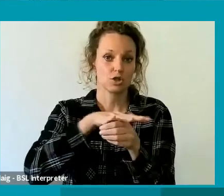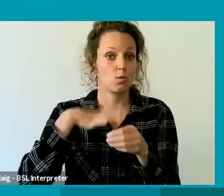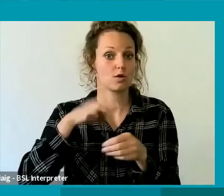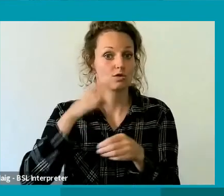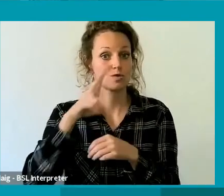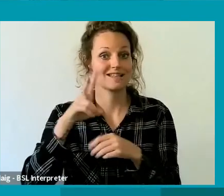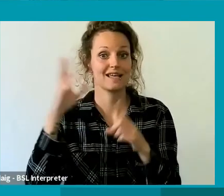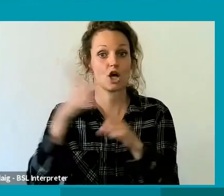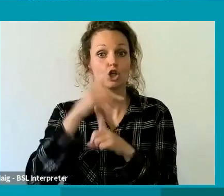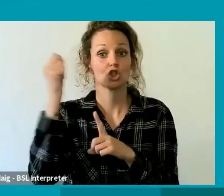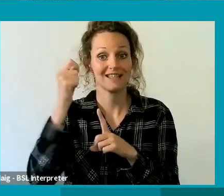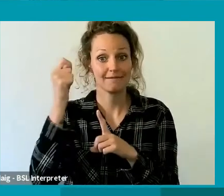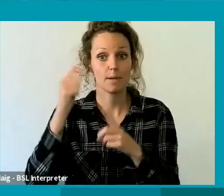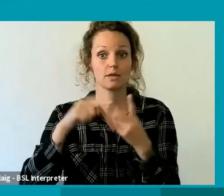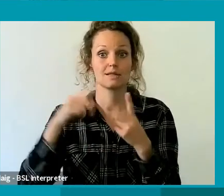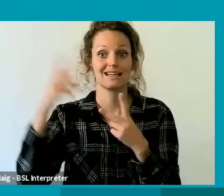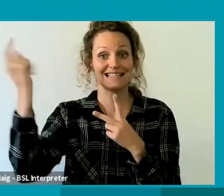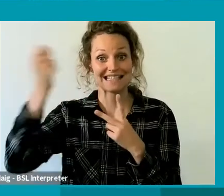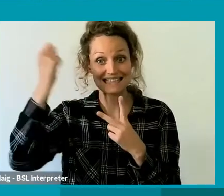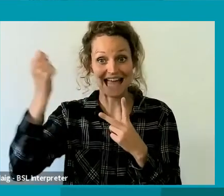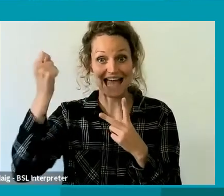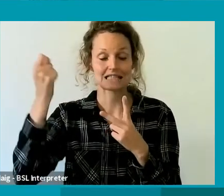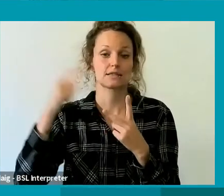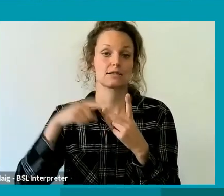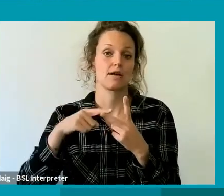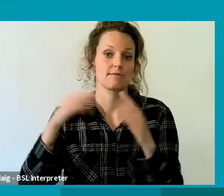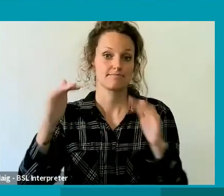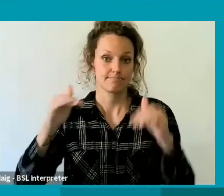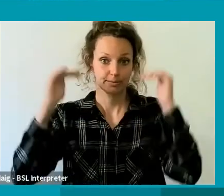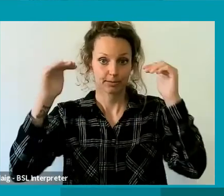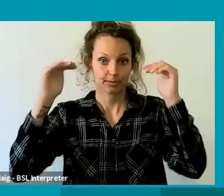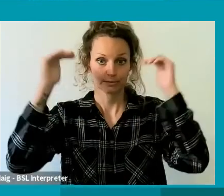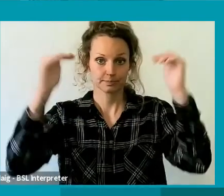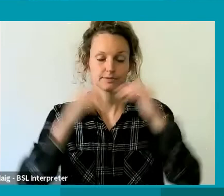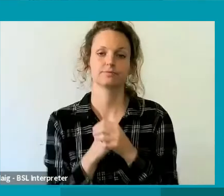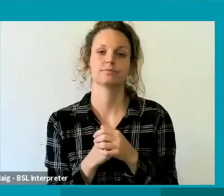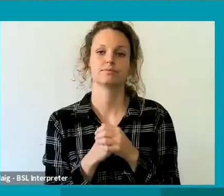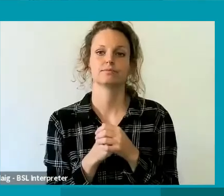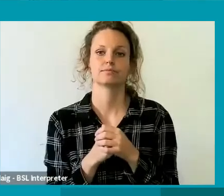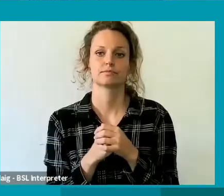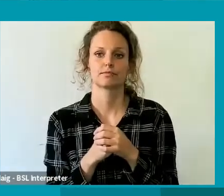success, outcomes right three to four bullet points is absolutely perfectly fine.